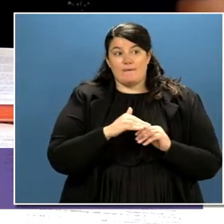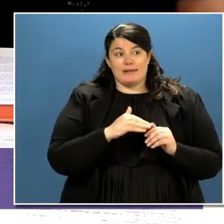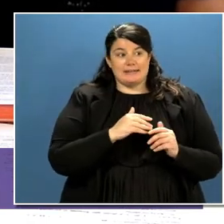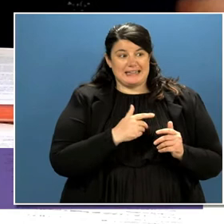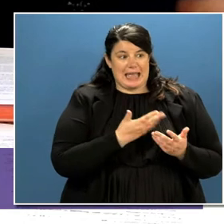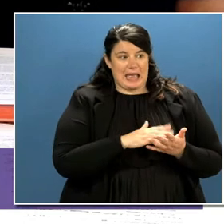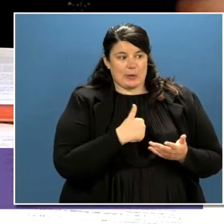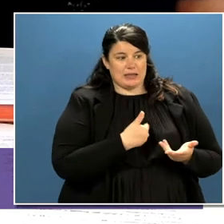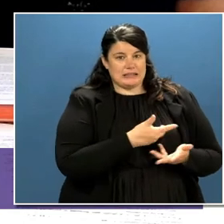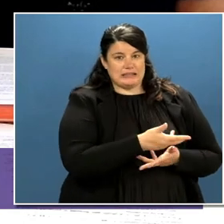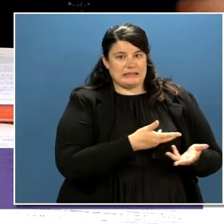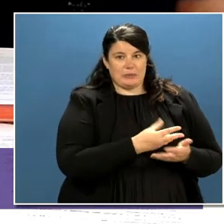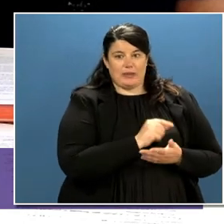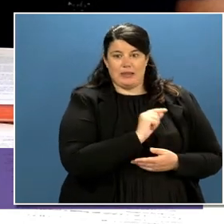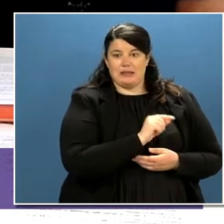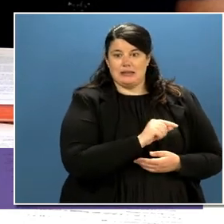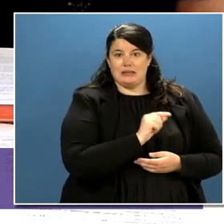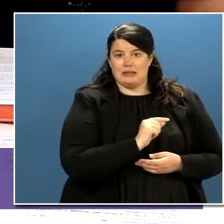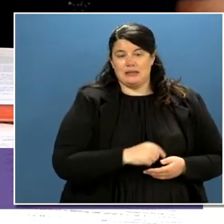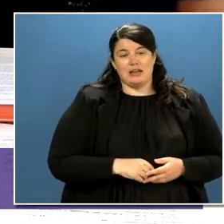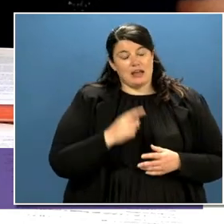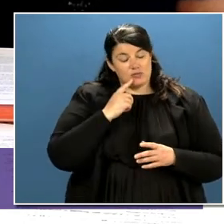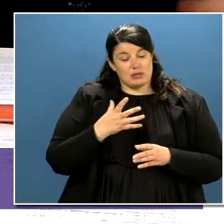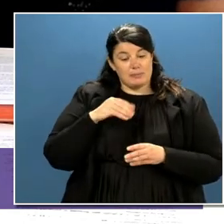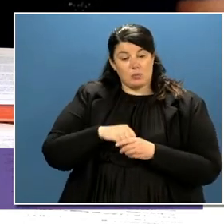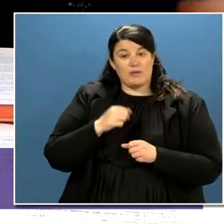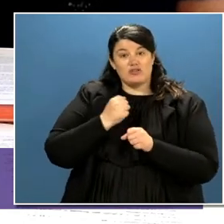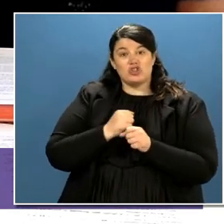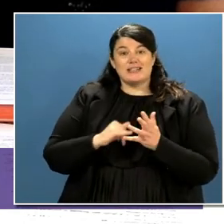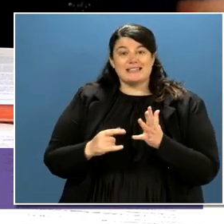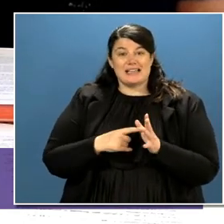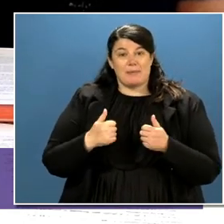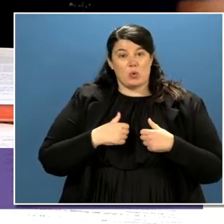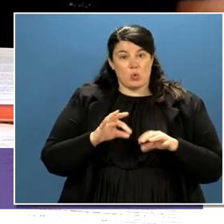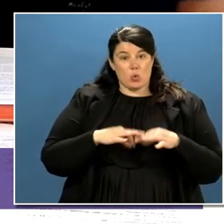I think that is a really important part of GSA, is having people with disability